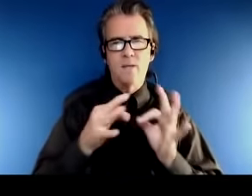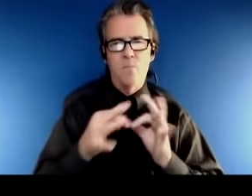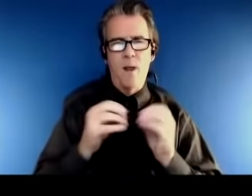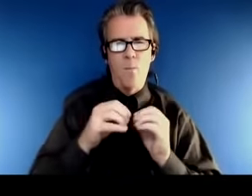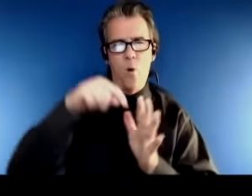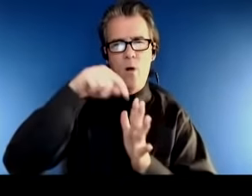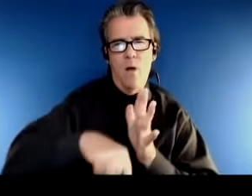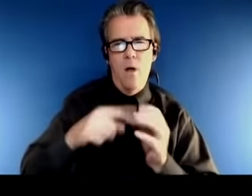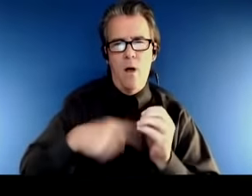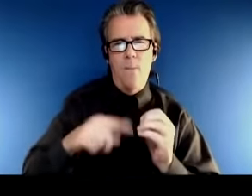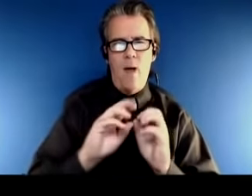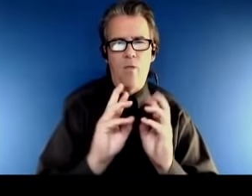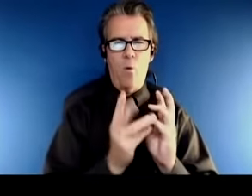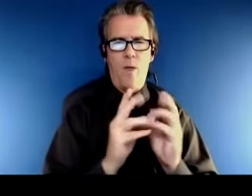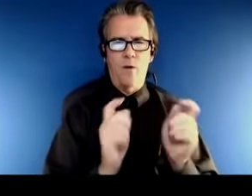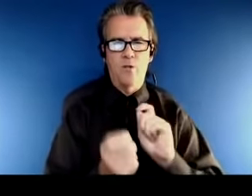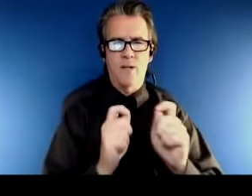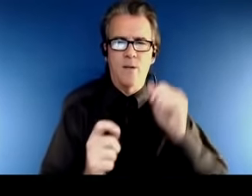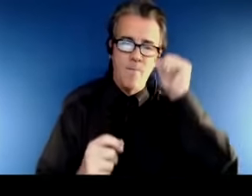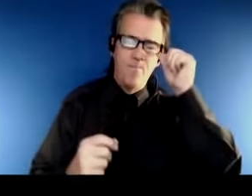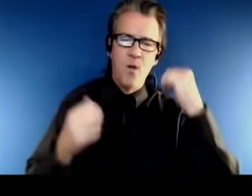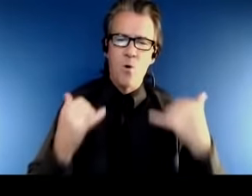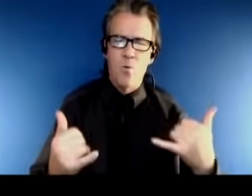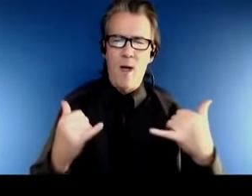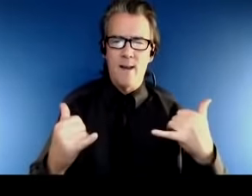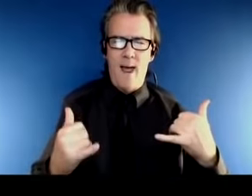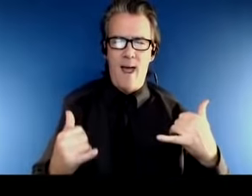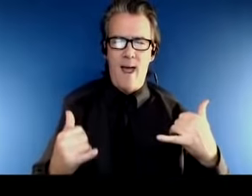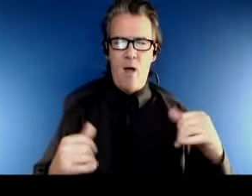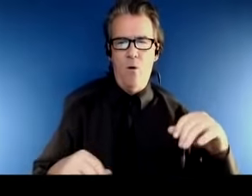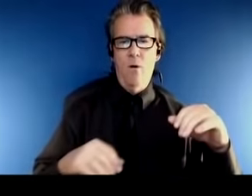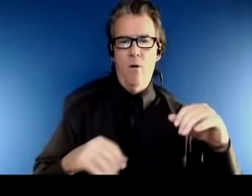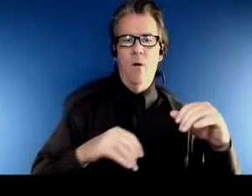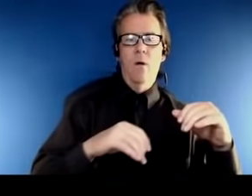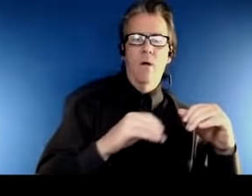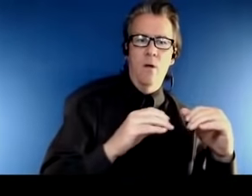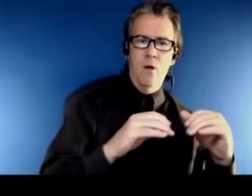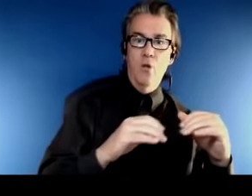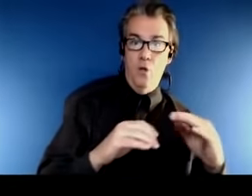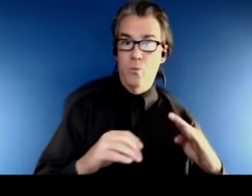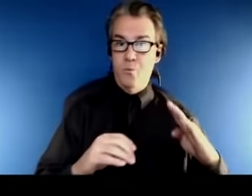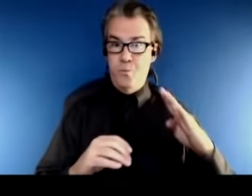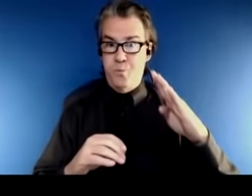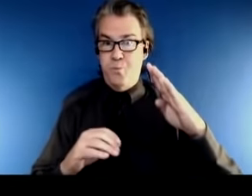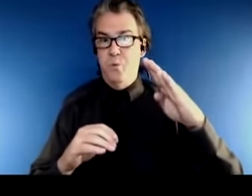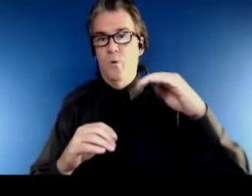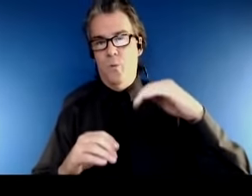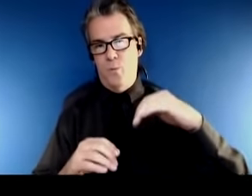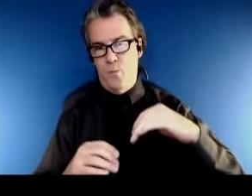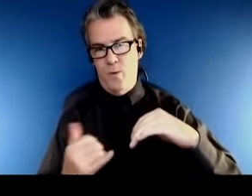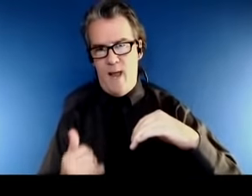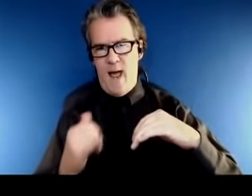by 1/3, compared to what they would have been under the same conditions last year. Thanks, JD, for those questions.